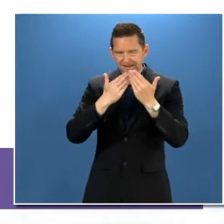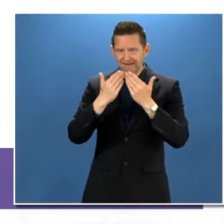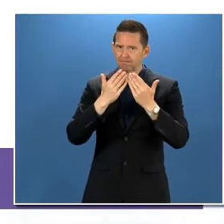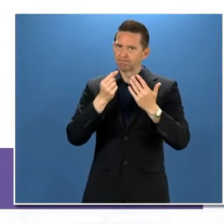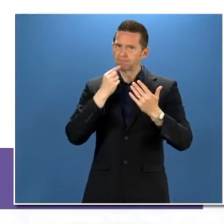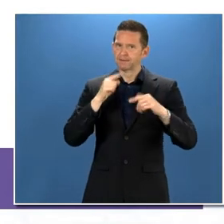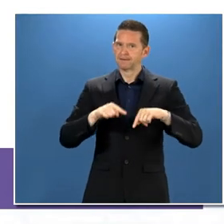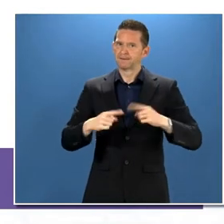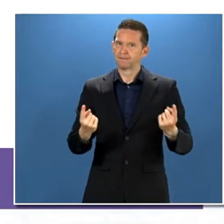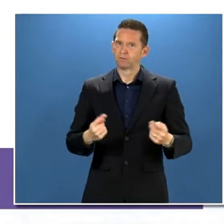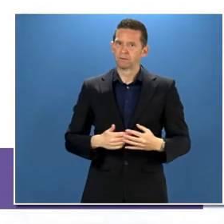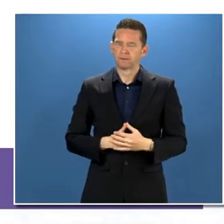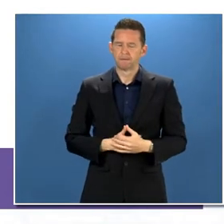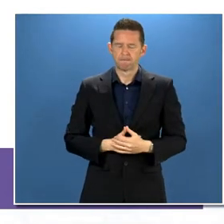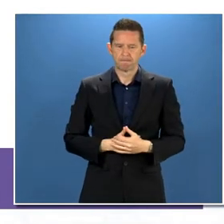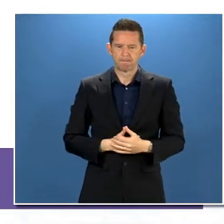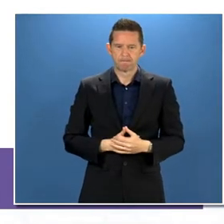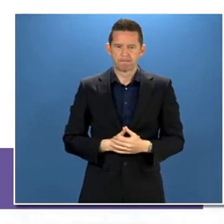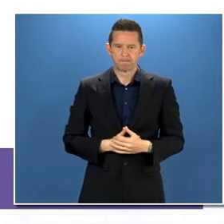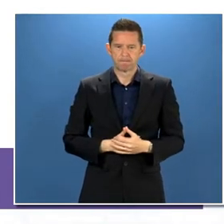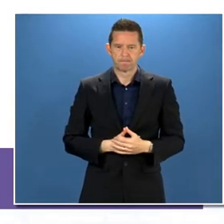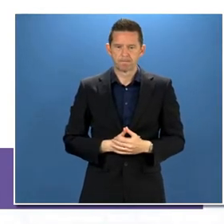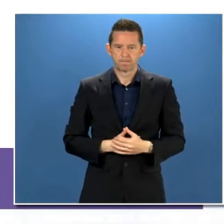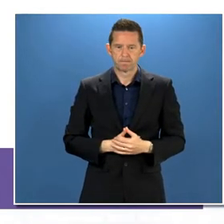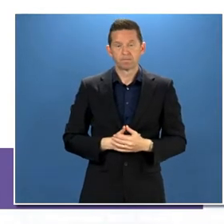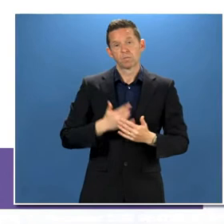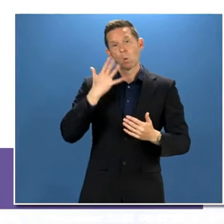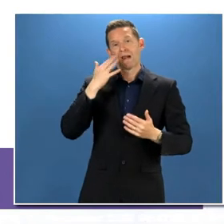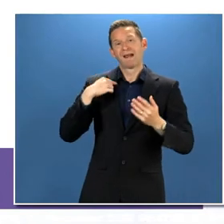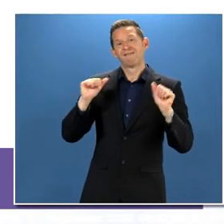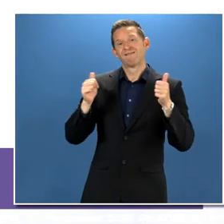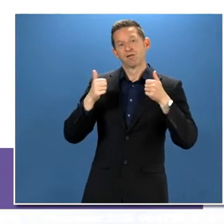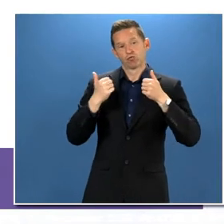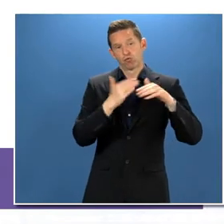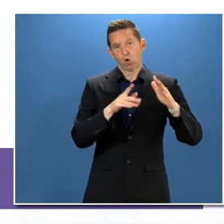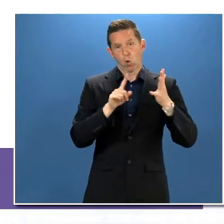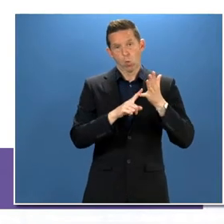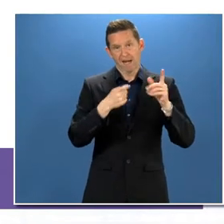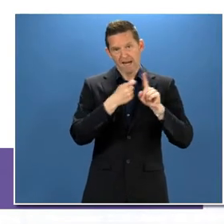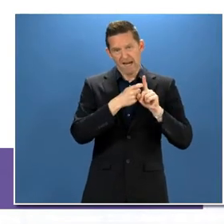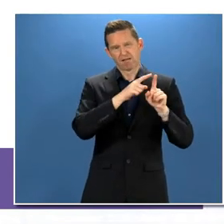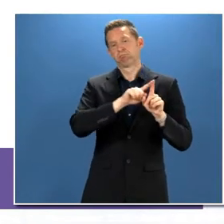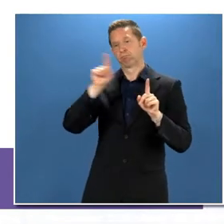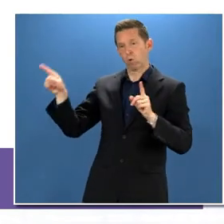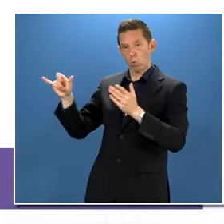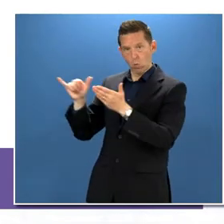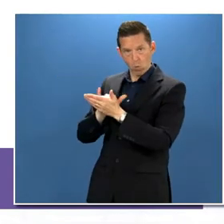And I guess when I finished in the United Kingdom and New York it did make